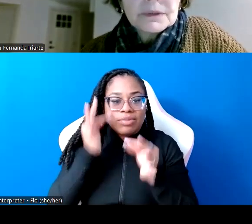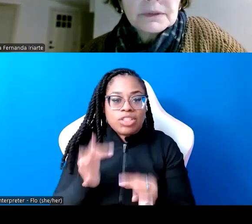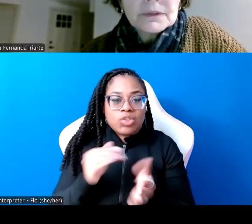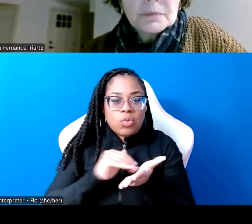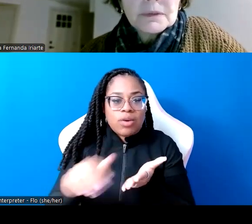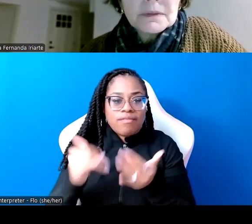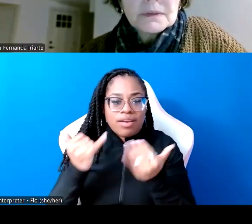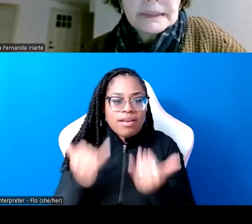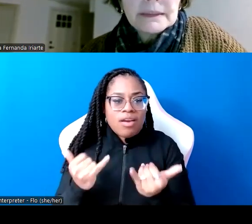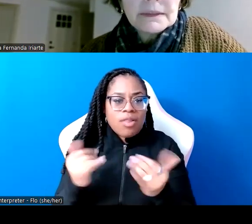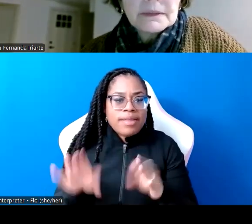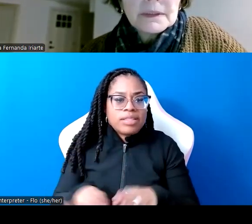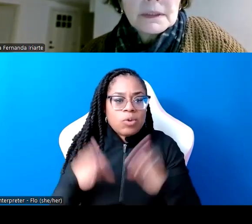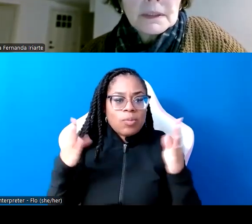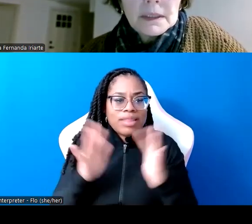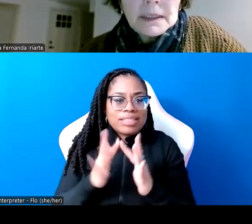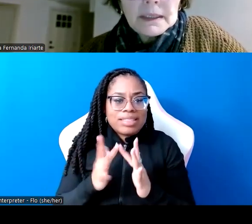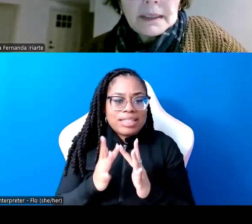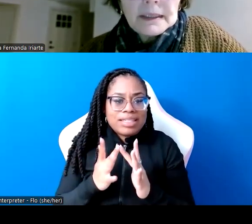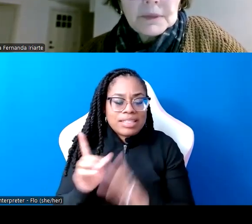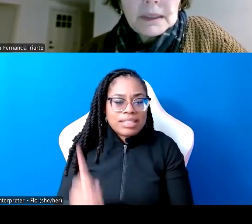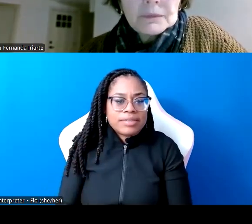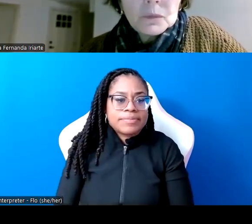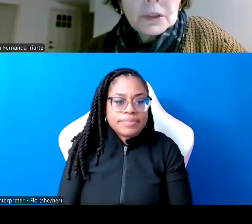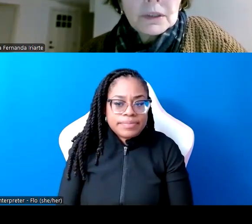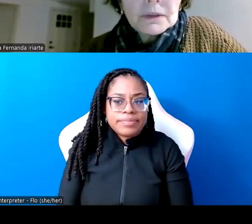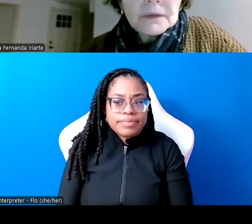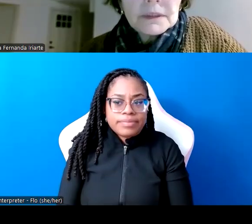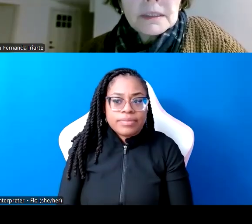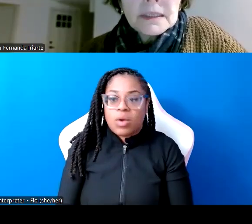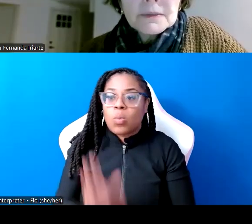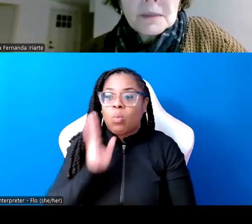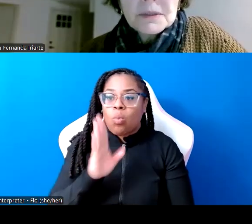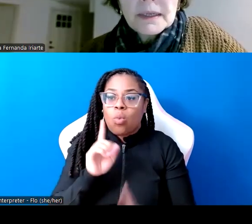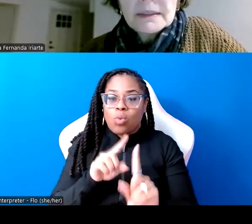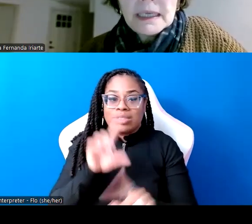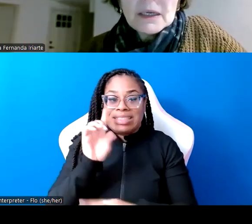Let's open this link. And we're going to go to the DSS website.